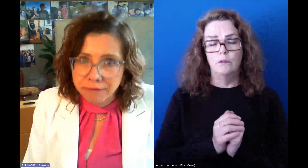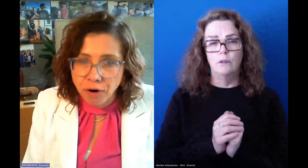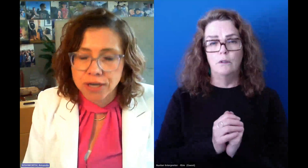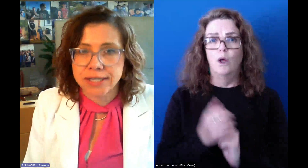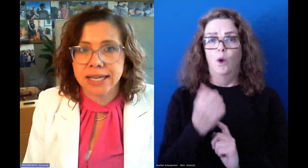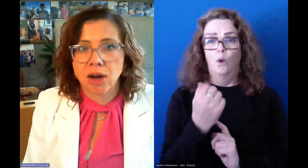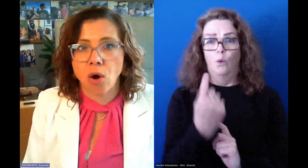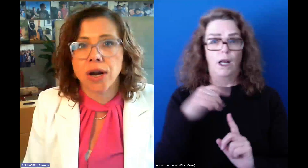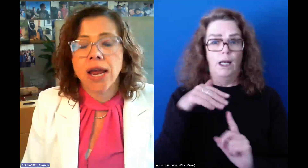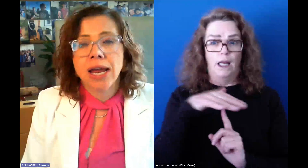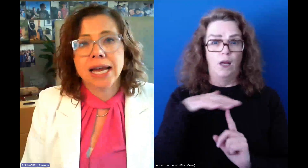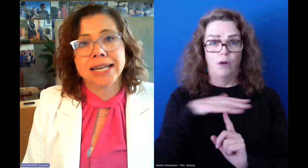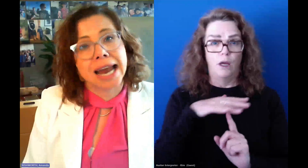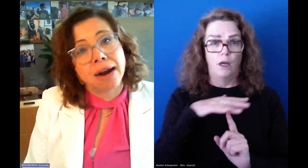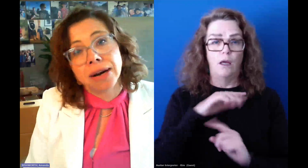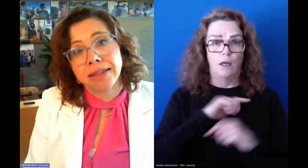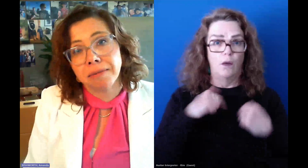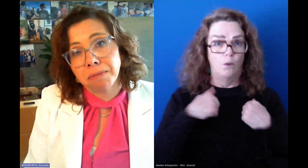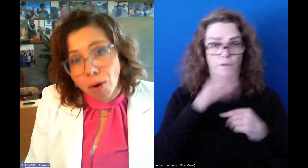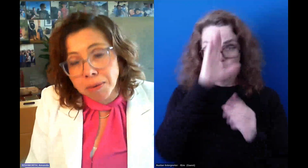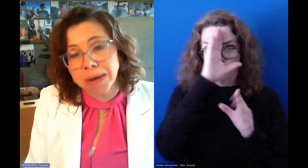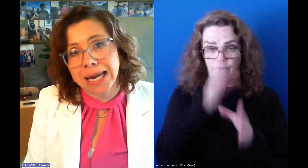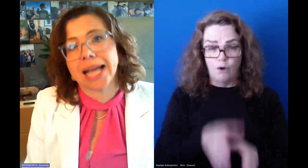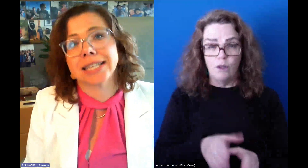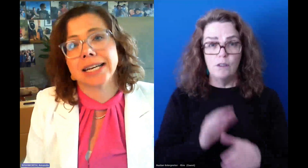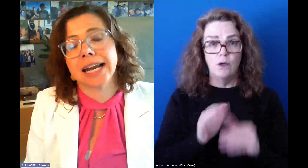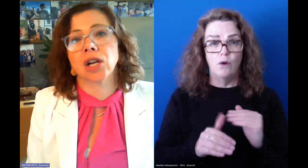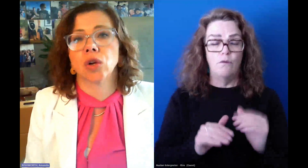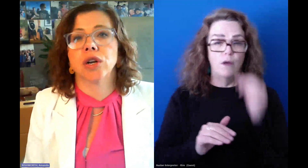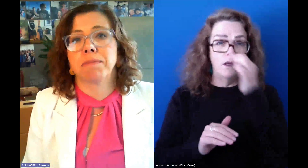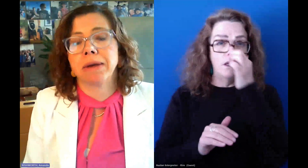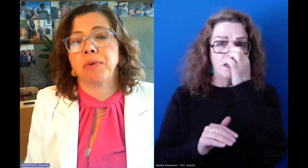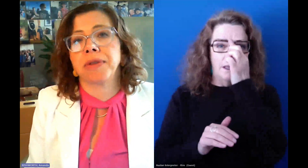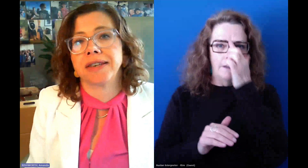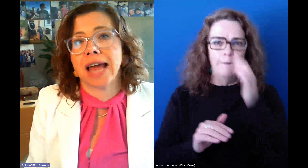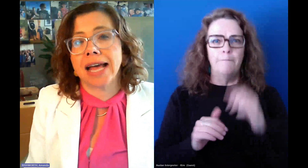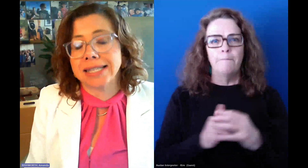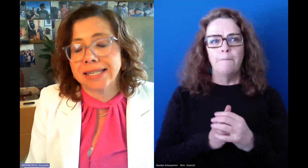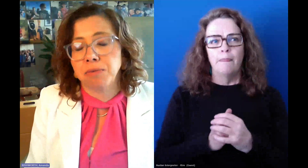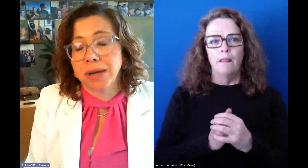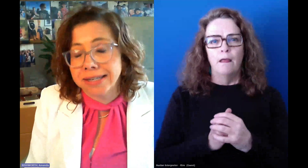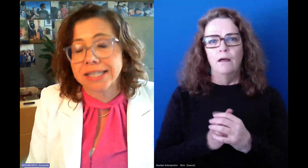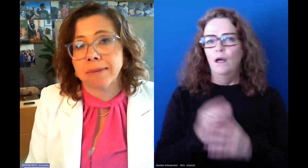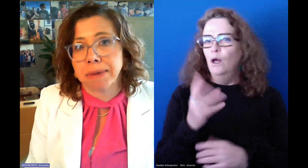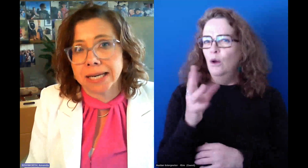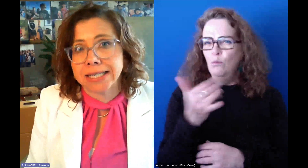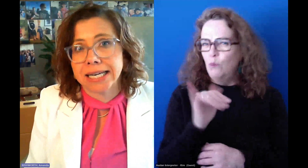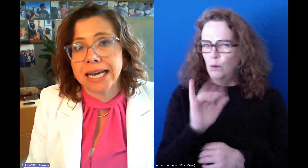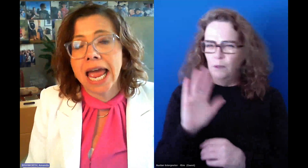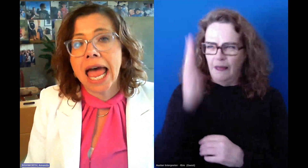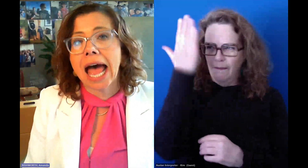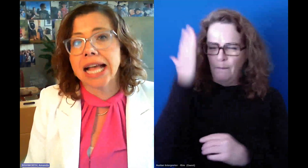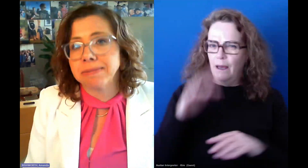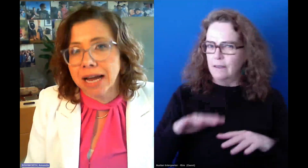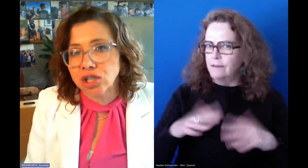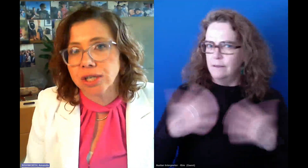been focusing on is an area that probably hasn't included people with disability as much as